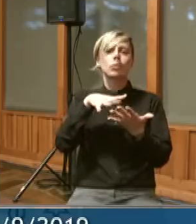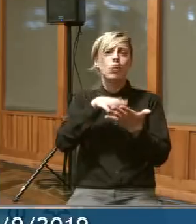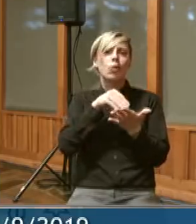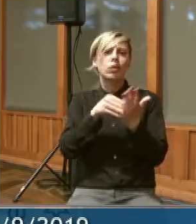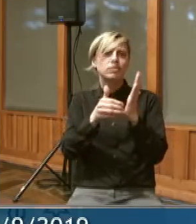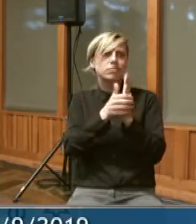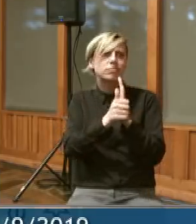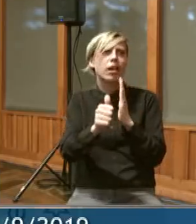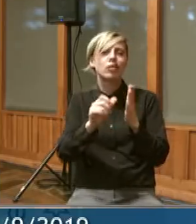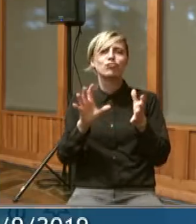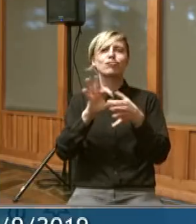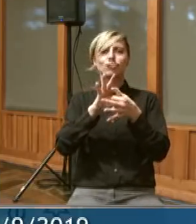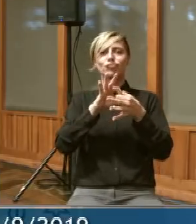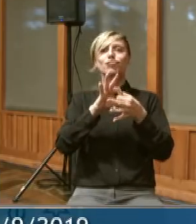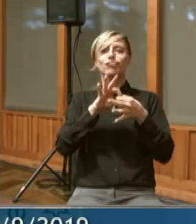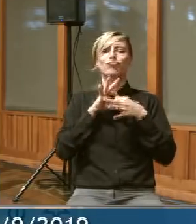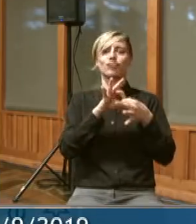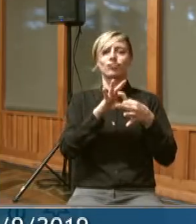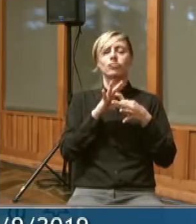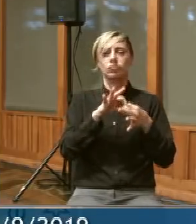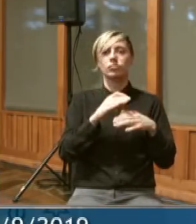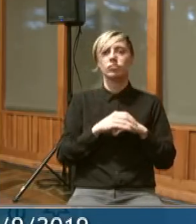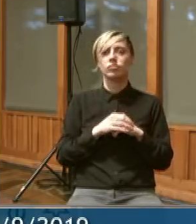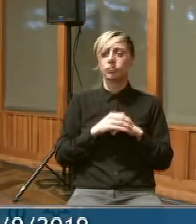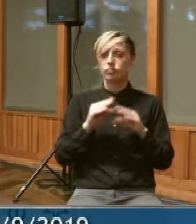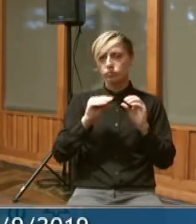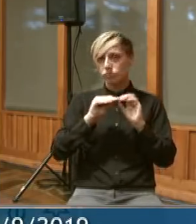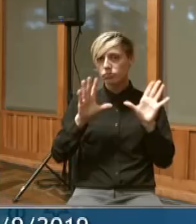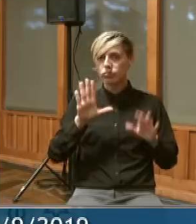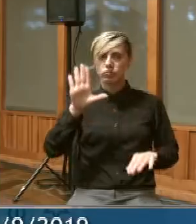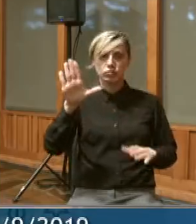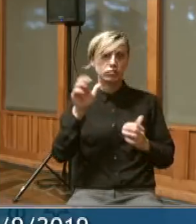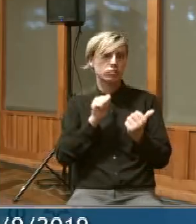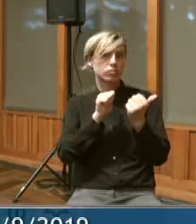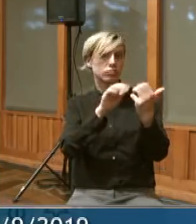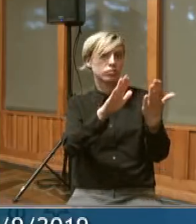AND SOCIALIZE WITH NEIGHBORS TO FEEL BEING PART OF THEIR COMMUNITY. FINALLY WHAT IS THE SOLUTION?